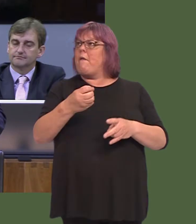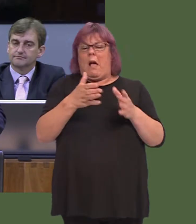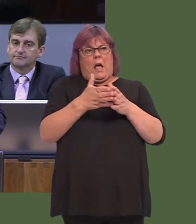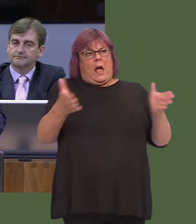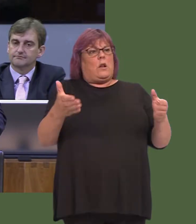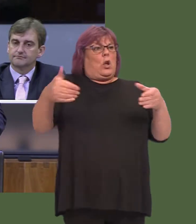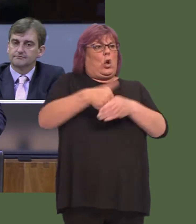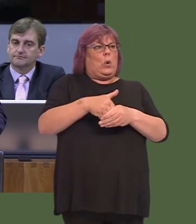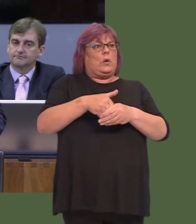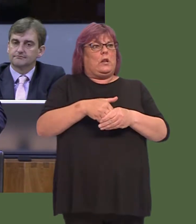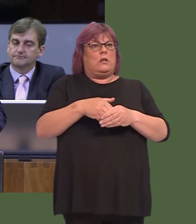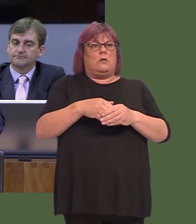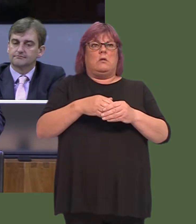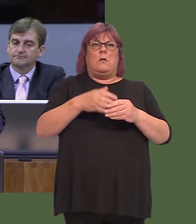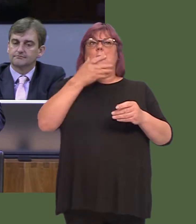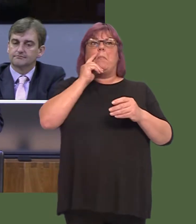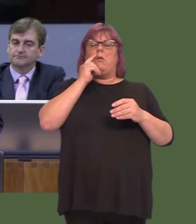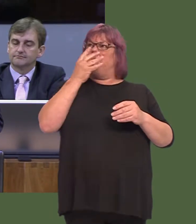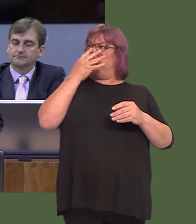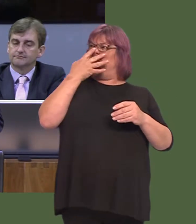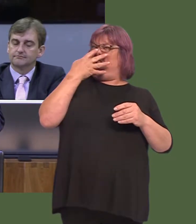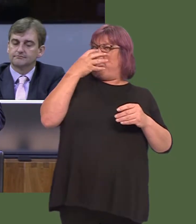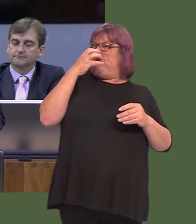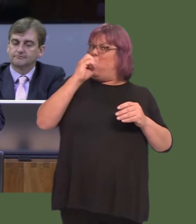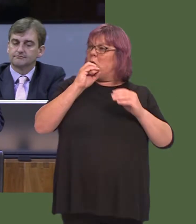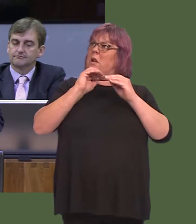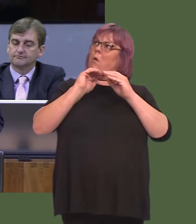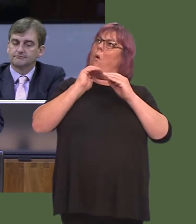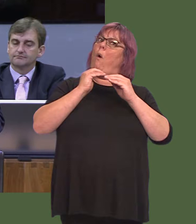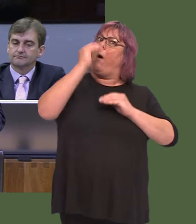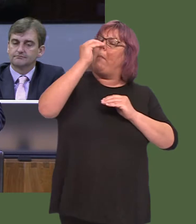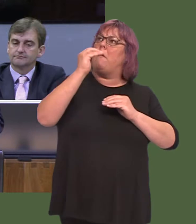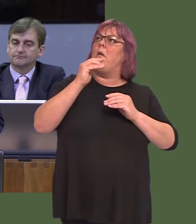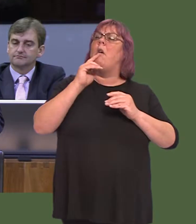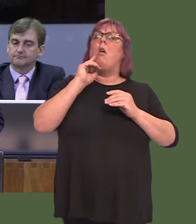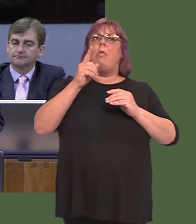that actually took into account 40 years and above, then we could drive those numbers down even further.